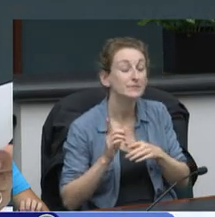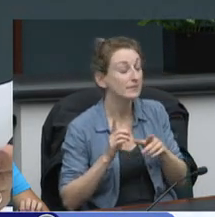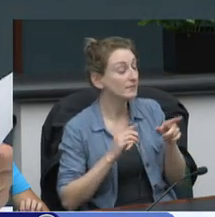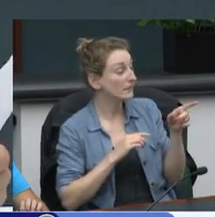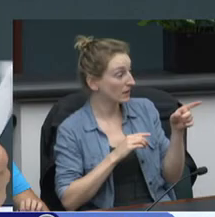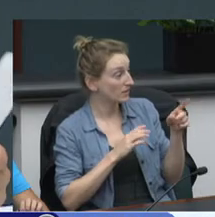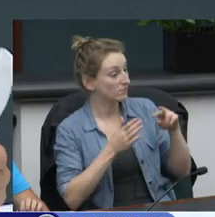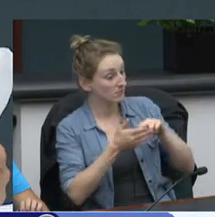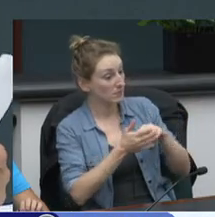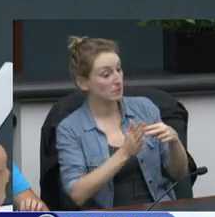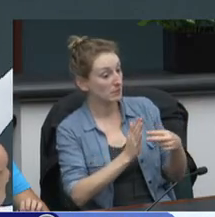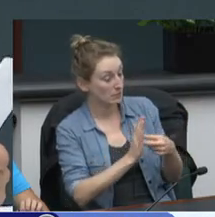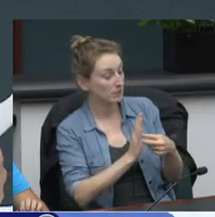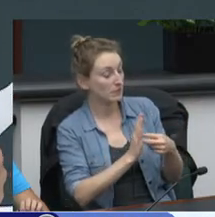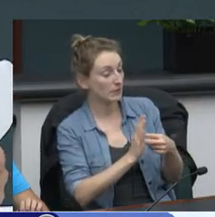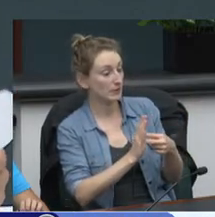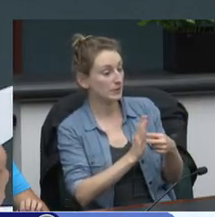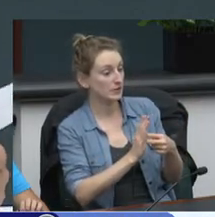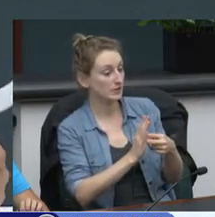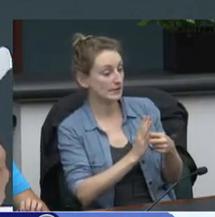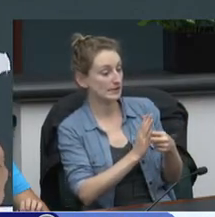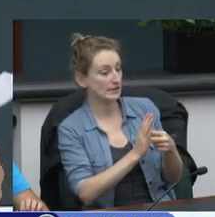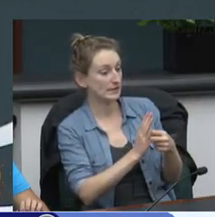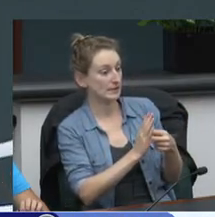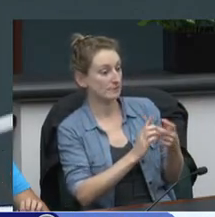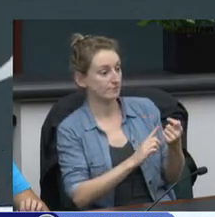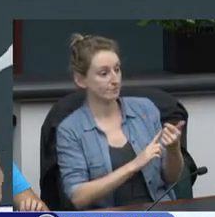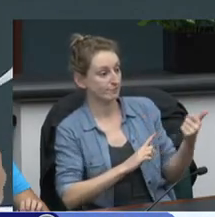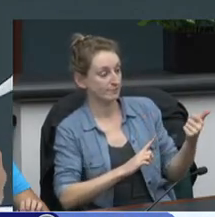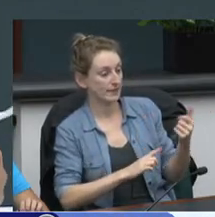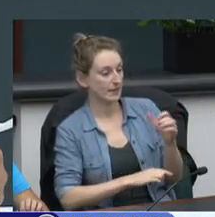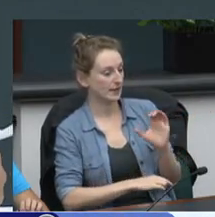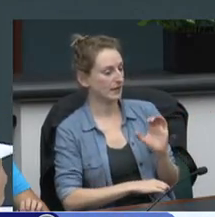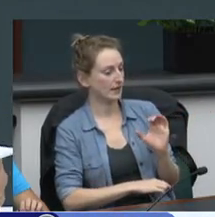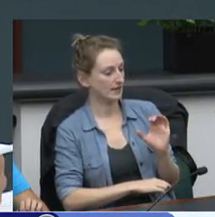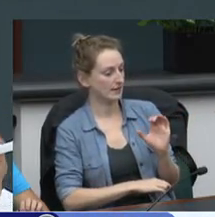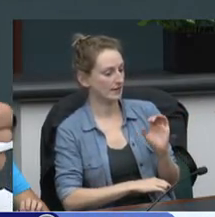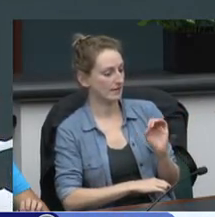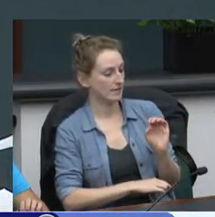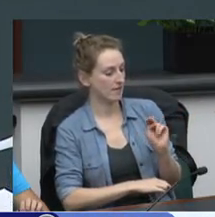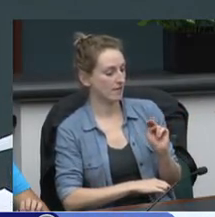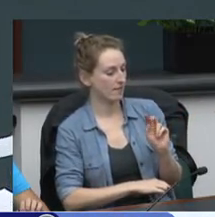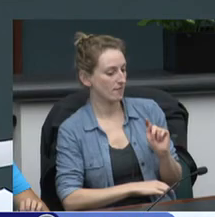contributing buildings and he realized that Europe not not relating to 90